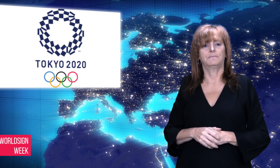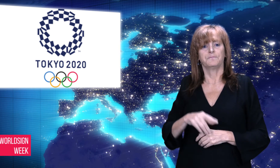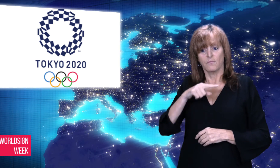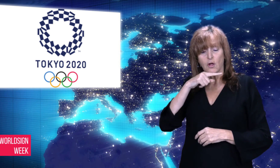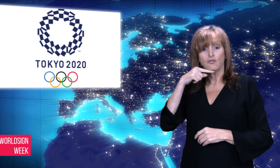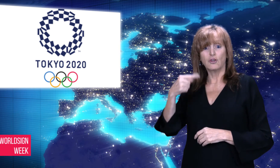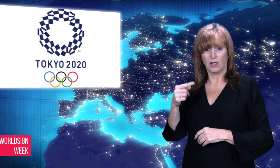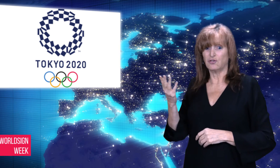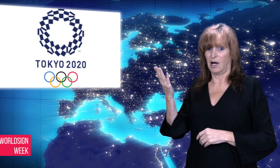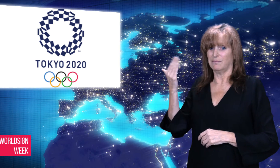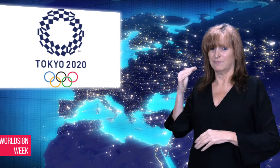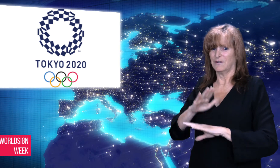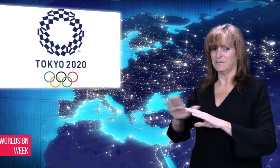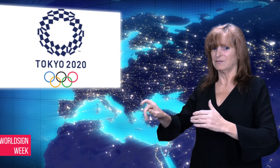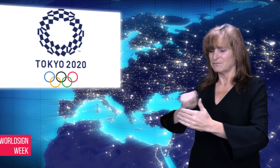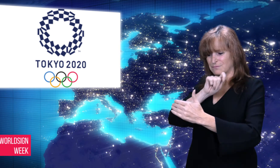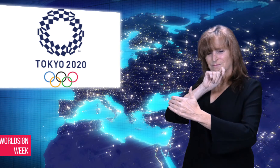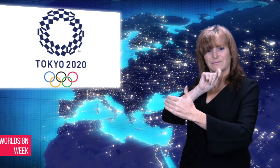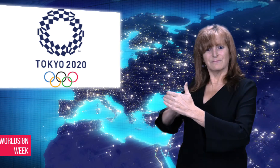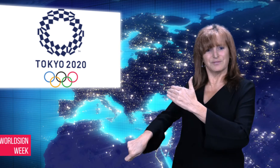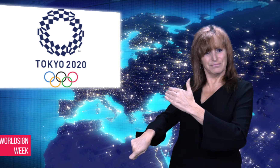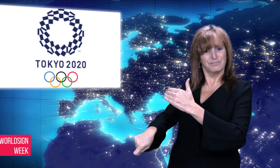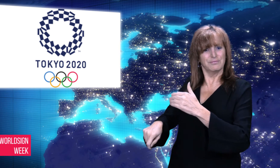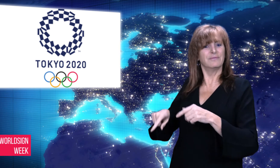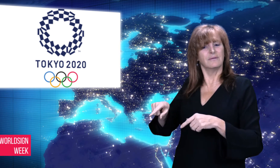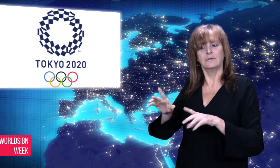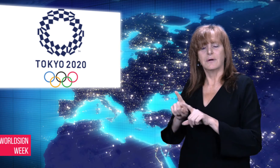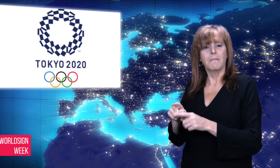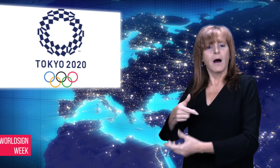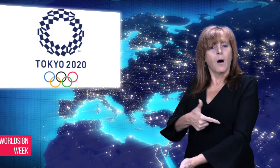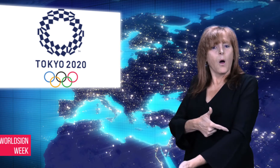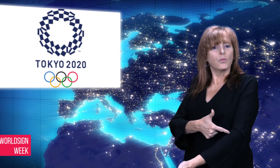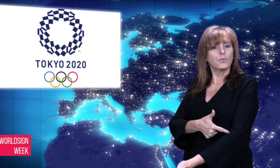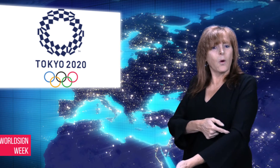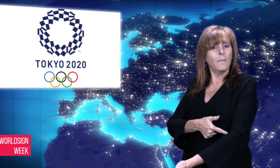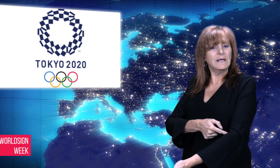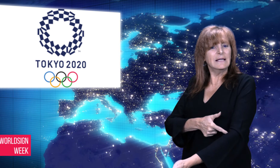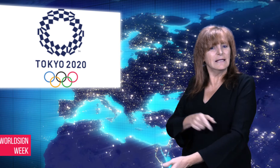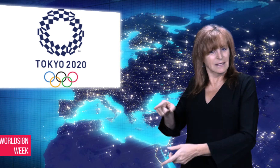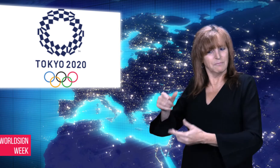Russia was found guilty of running a state-sponsored